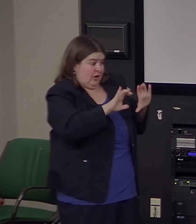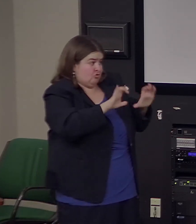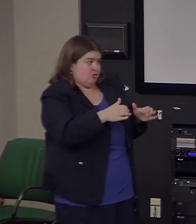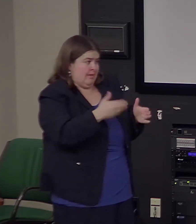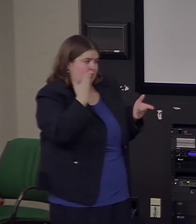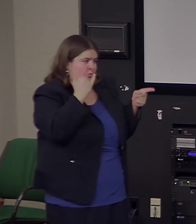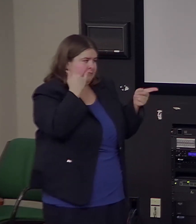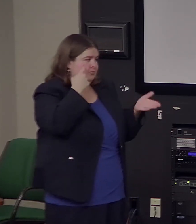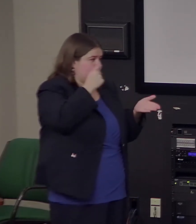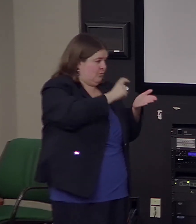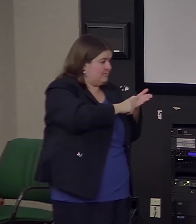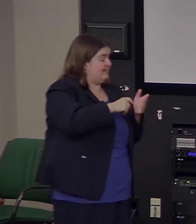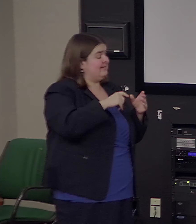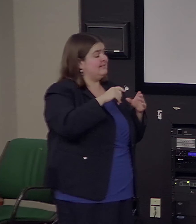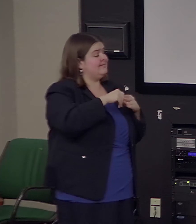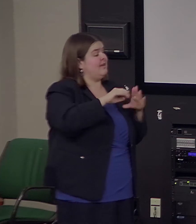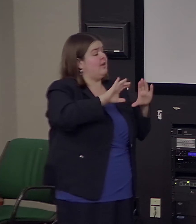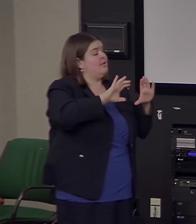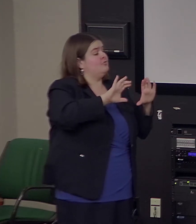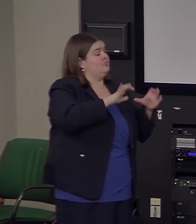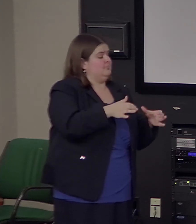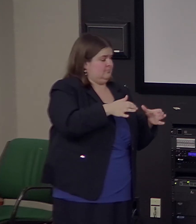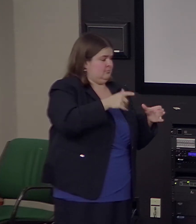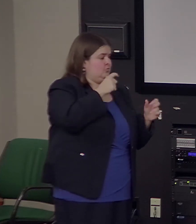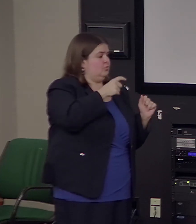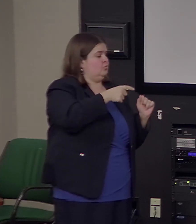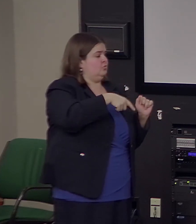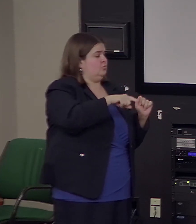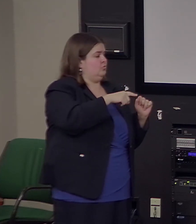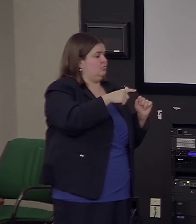even within the children who were randomized